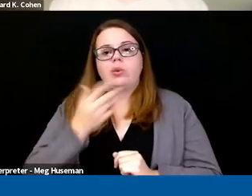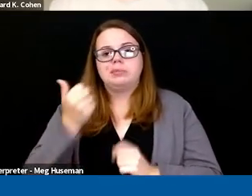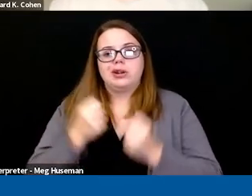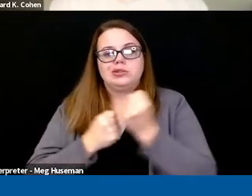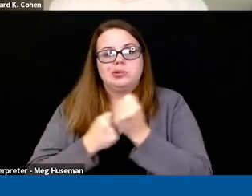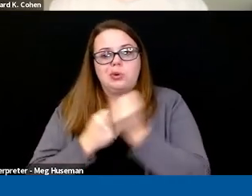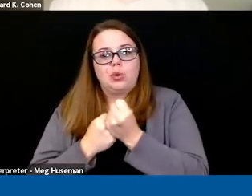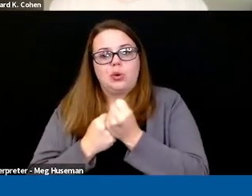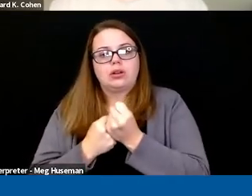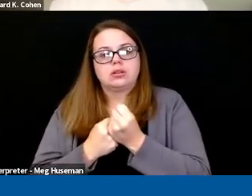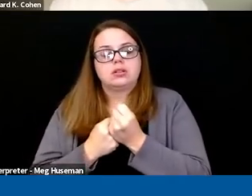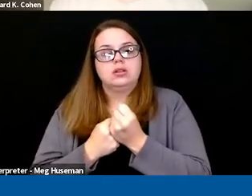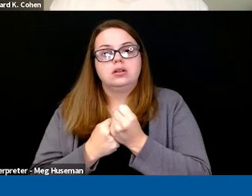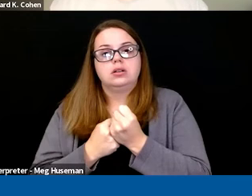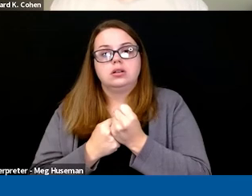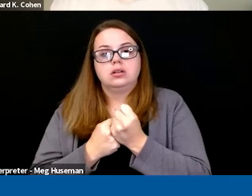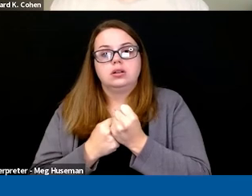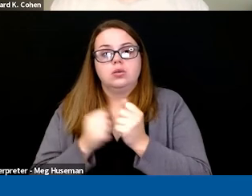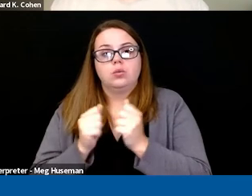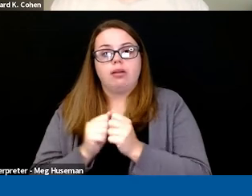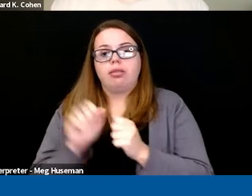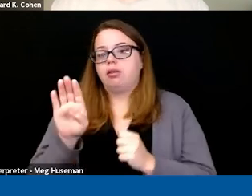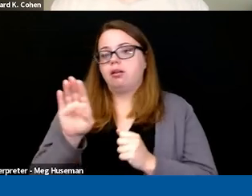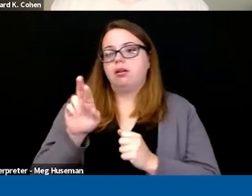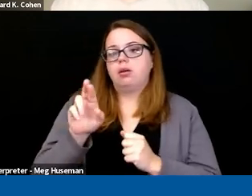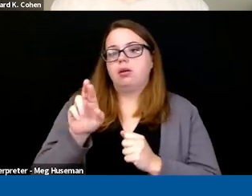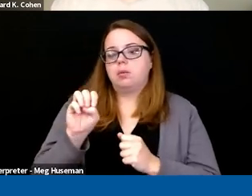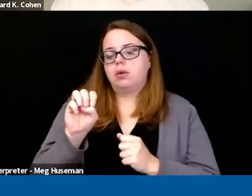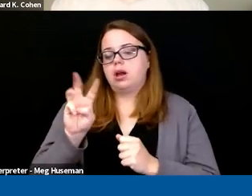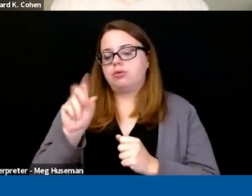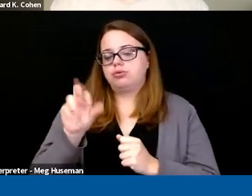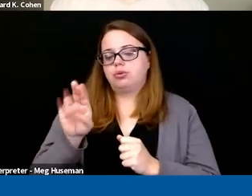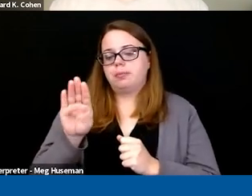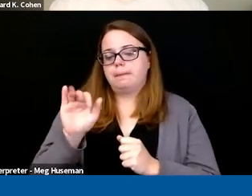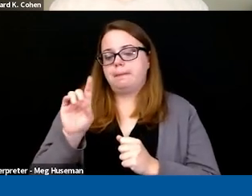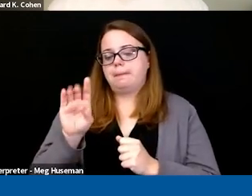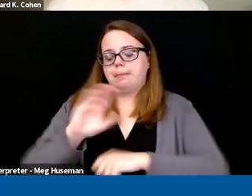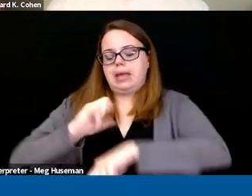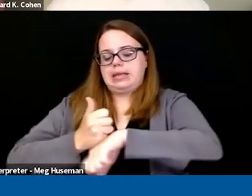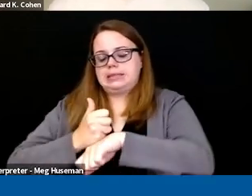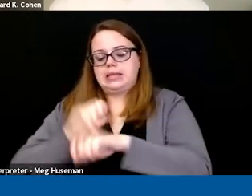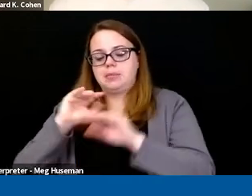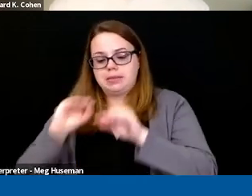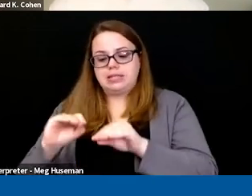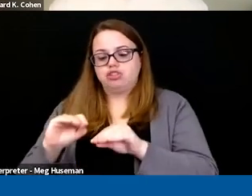on browser-based implementations on a full blown machine.